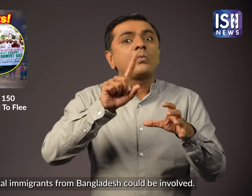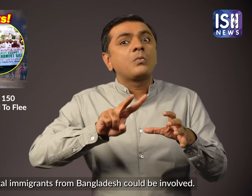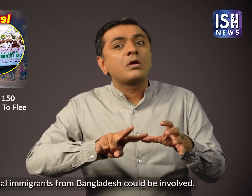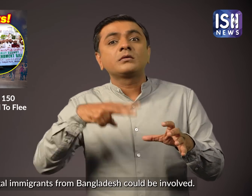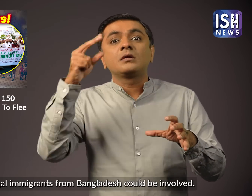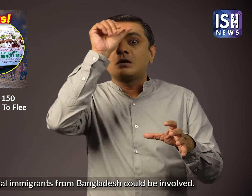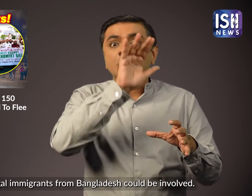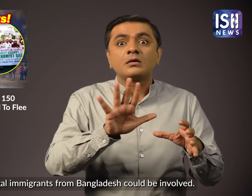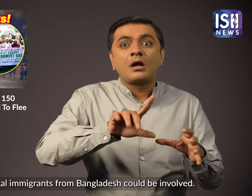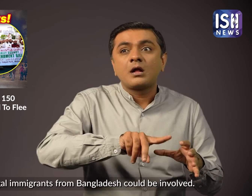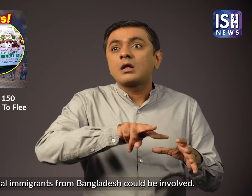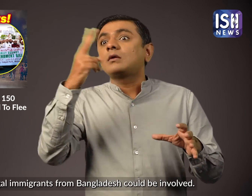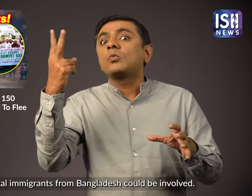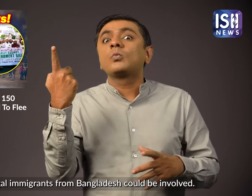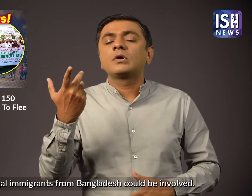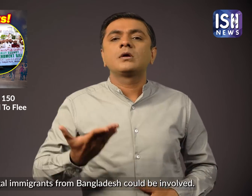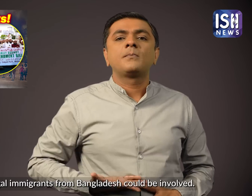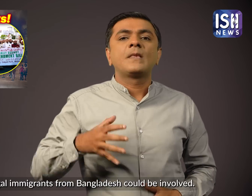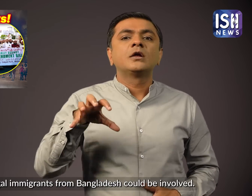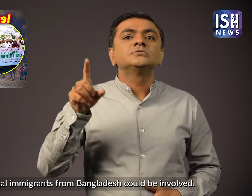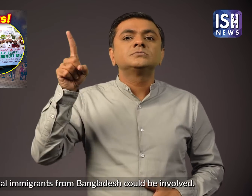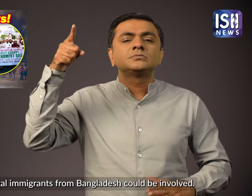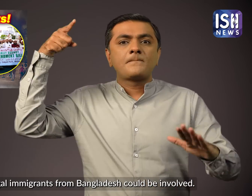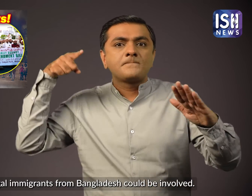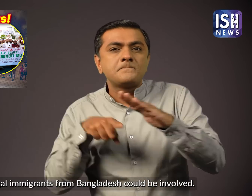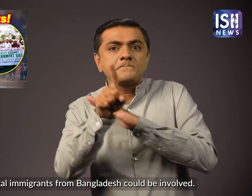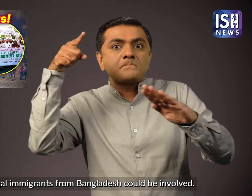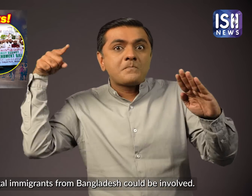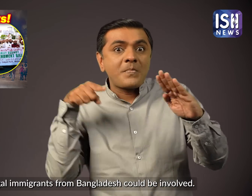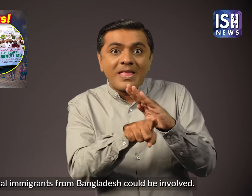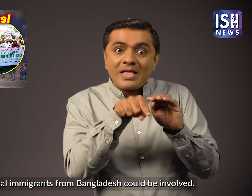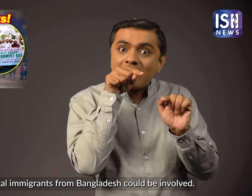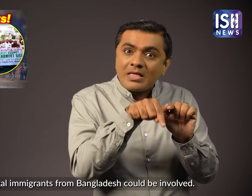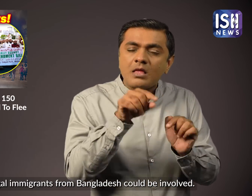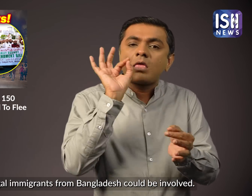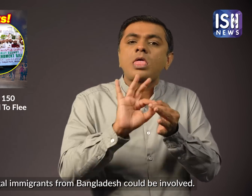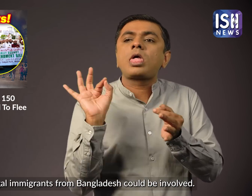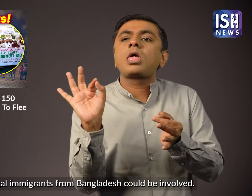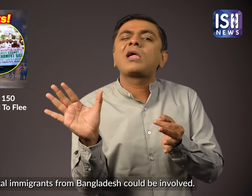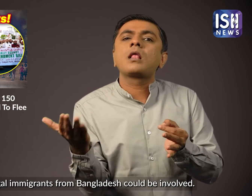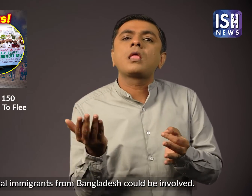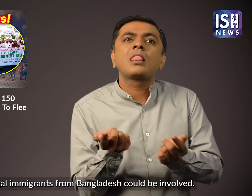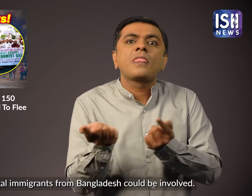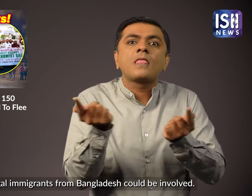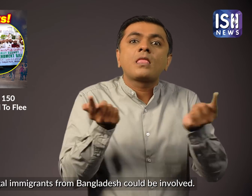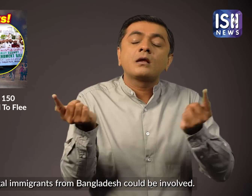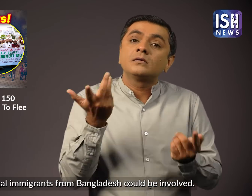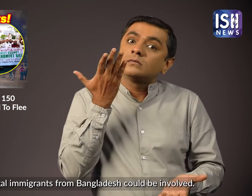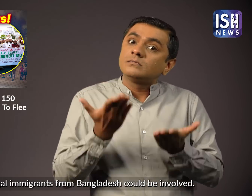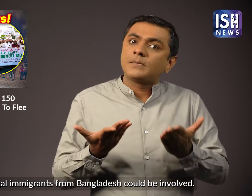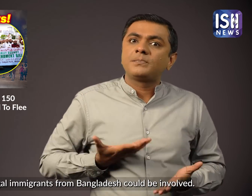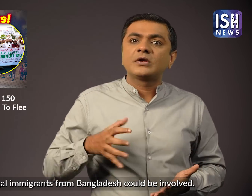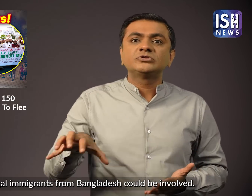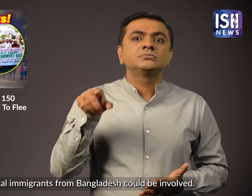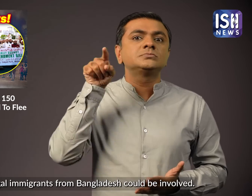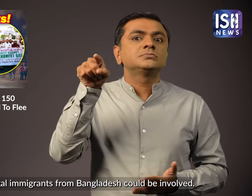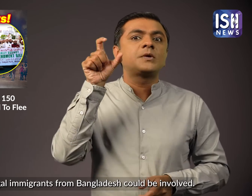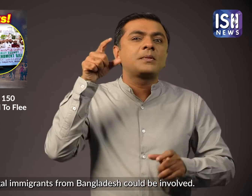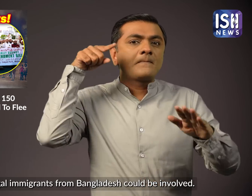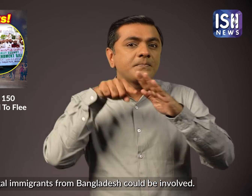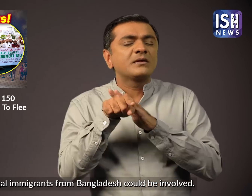and that illegal immigrants from Bangladesh could be involved.